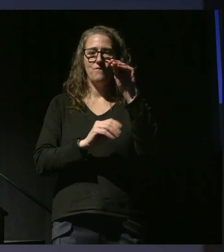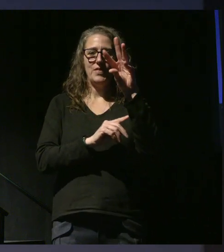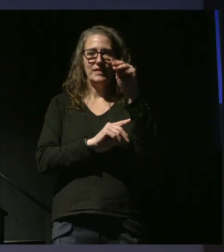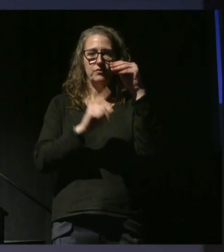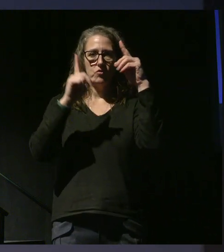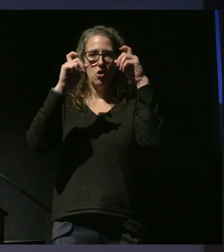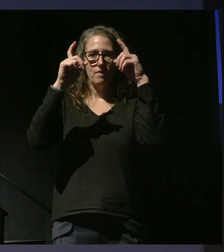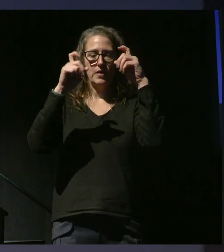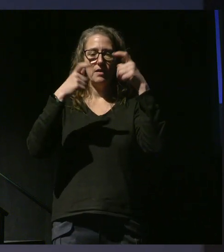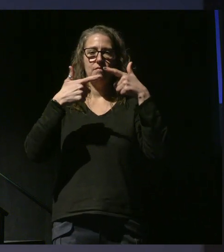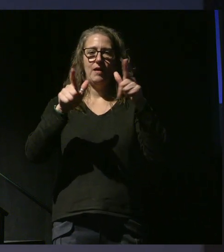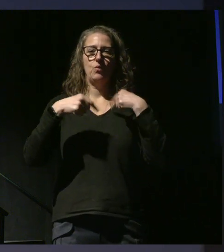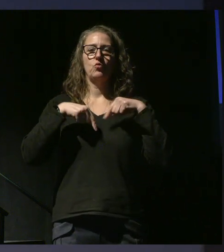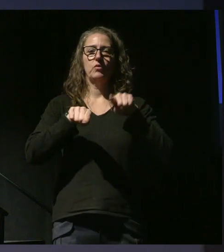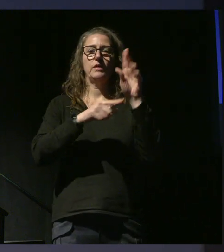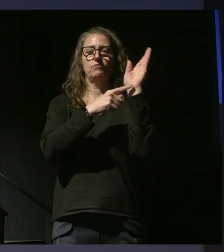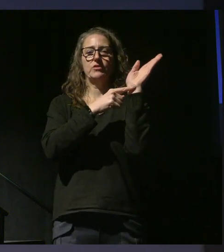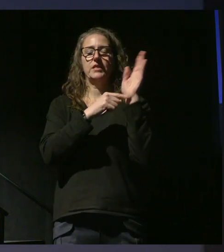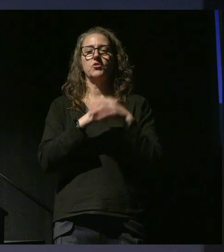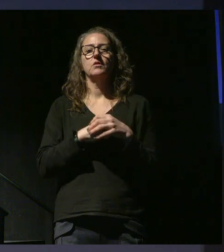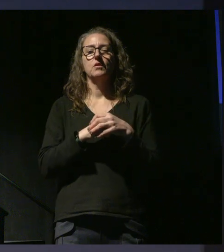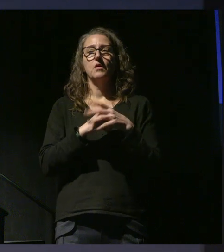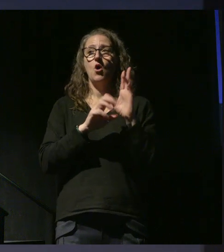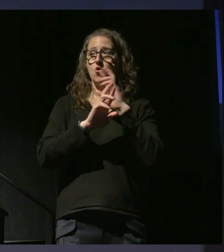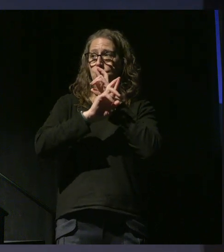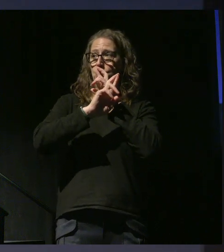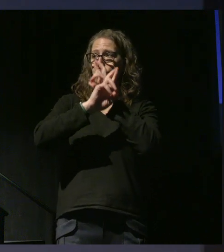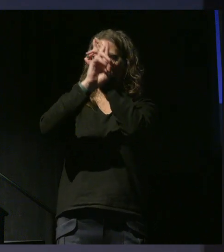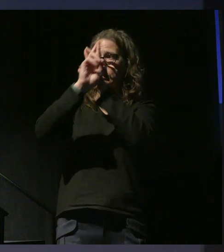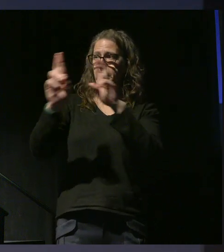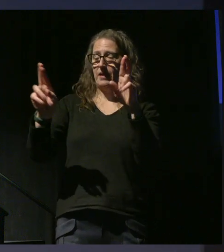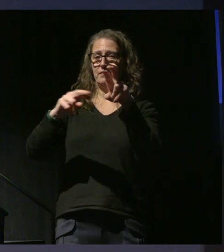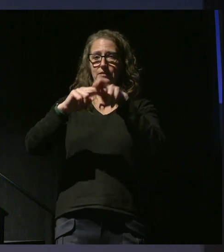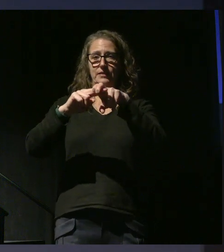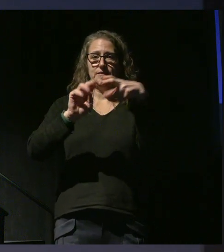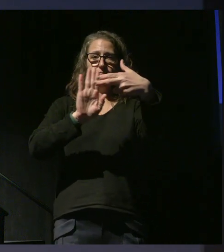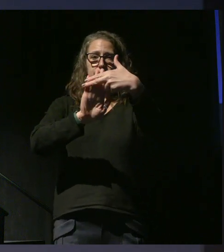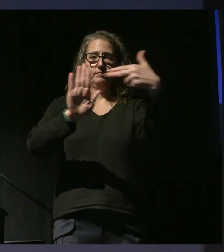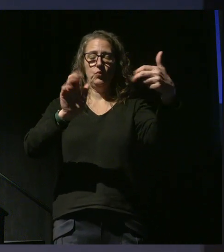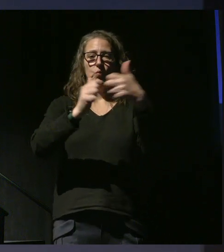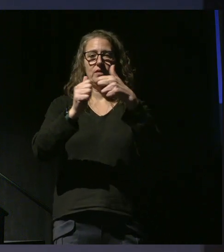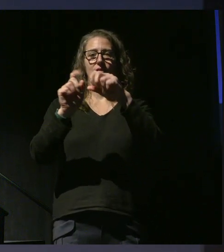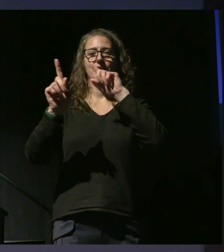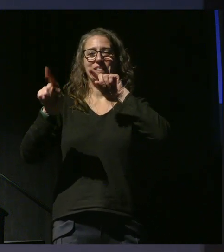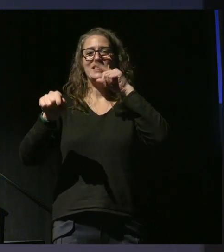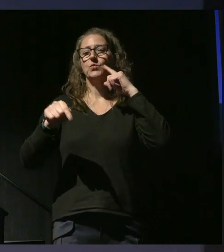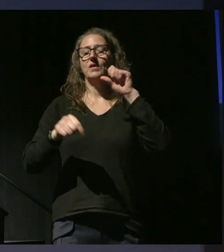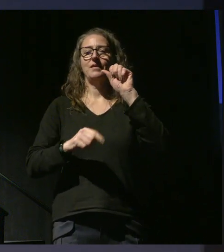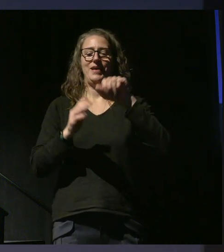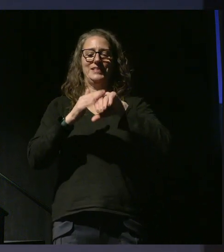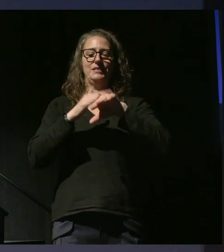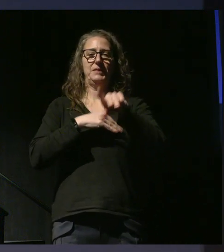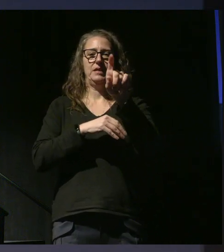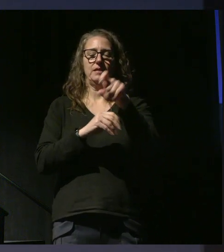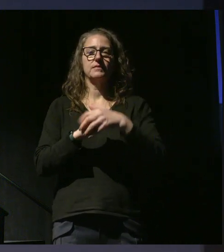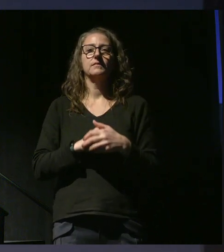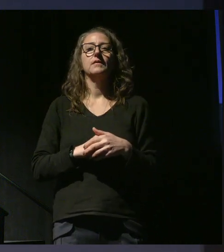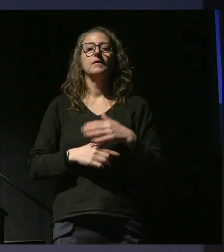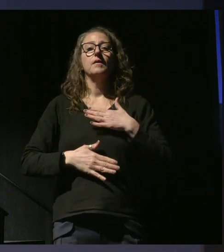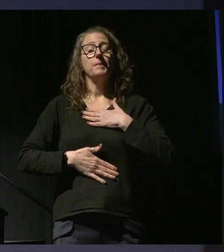during the presentation, respect seats marked as reserved for attendees with accessibility needs. Please give the authors about 10 minutes